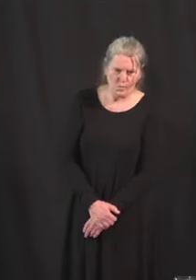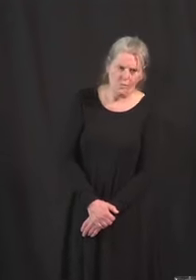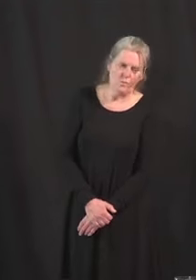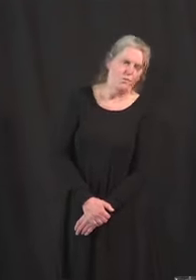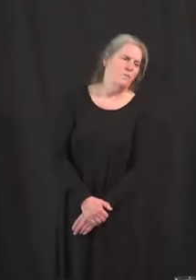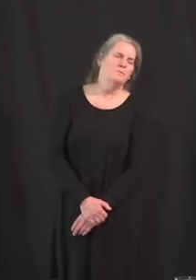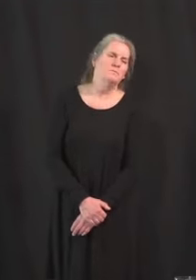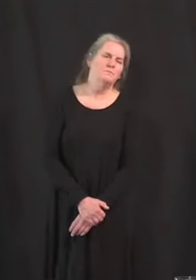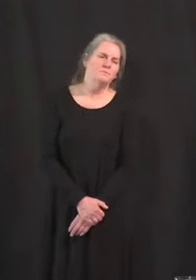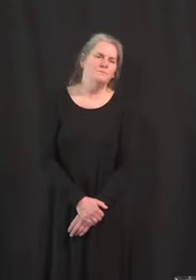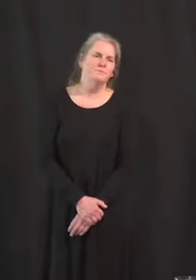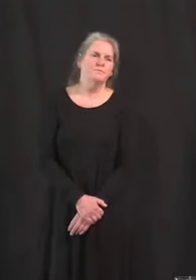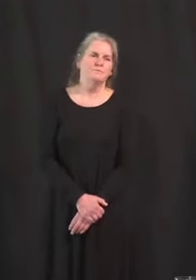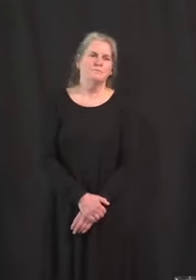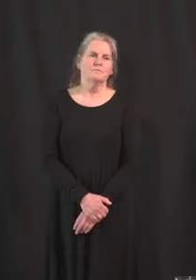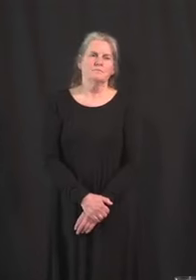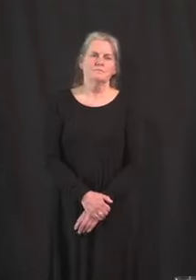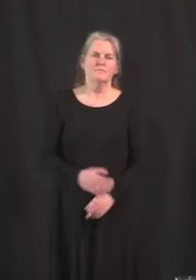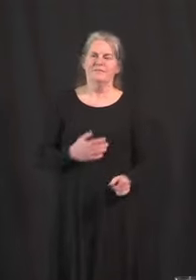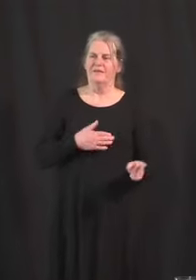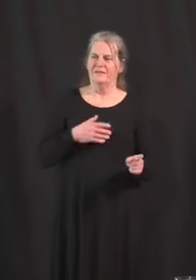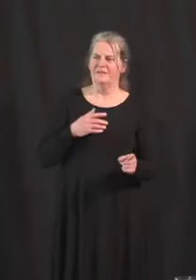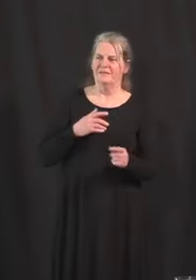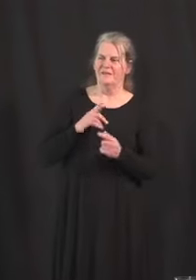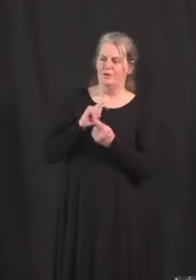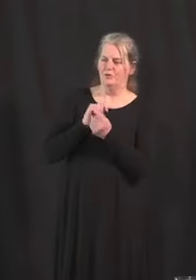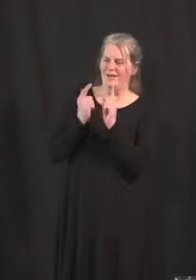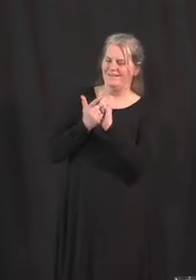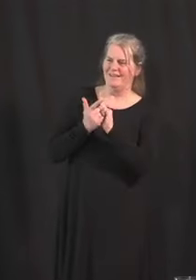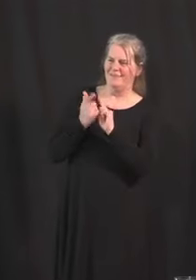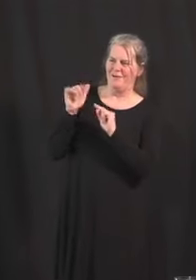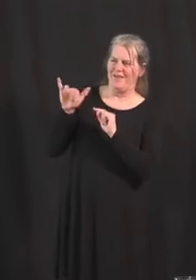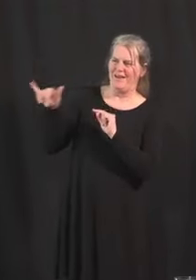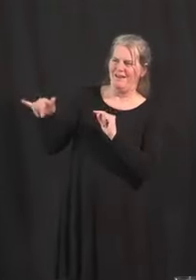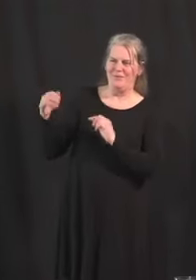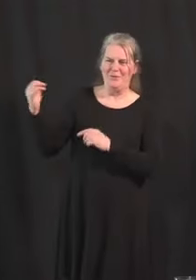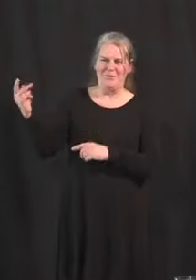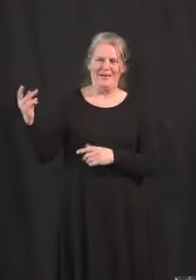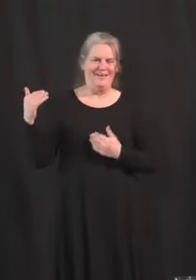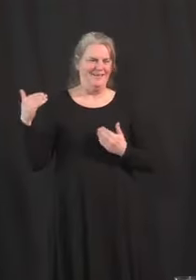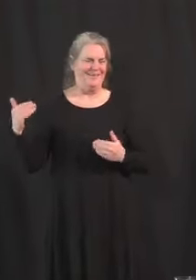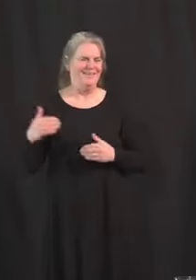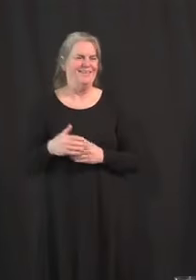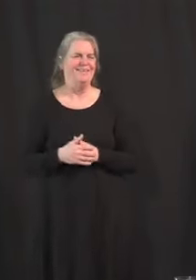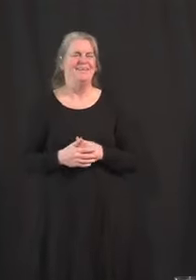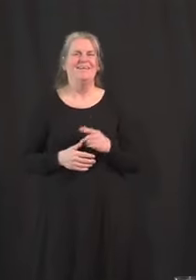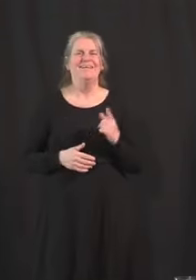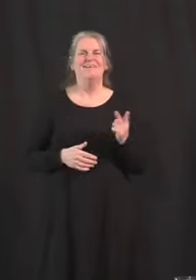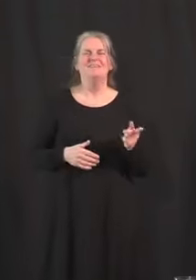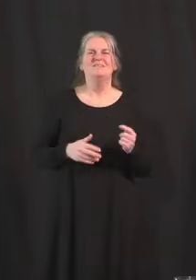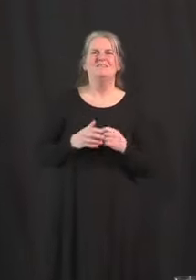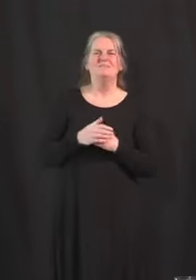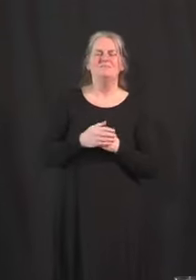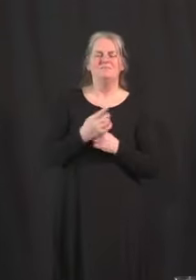SO I'M GOING TO TRANSLATE THAT FOR THE PREMIER. AND THE QUESTION WAS ABOUT AN